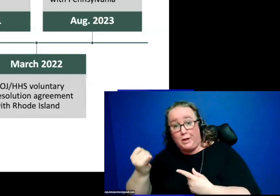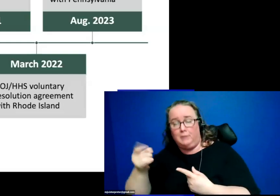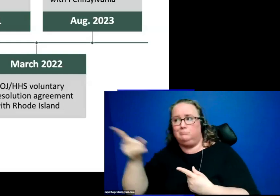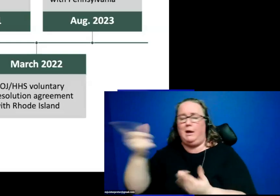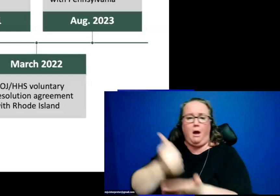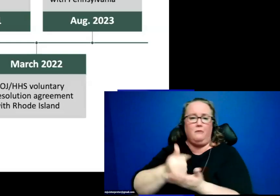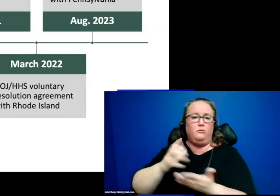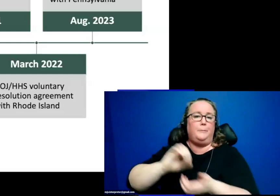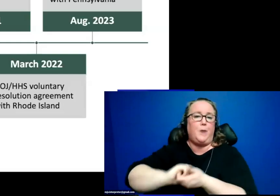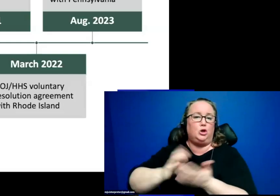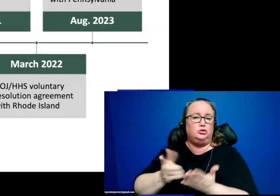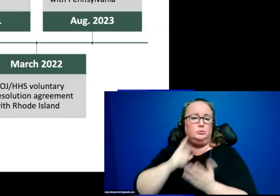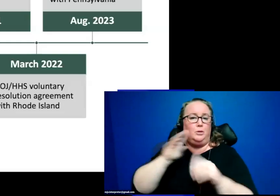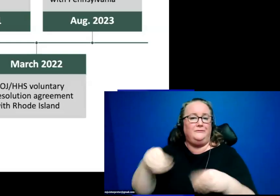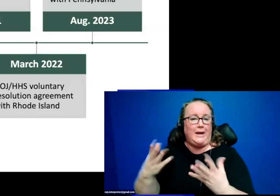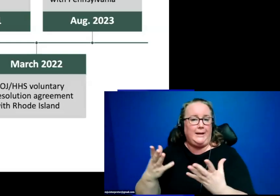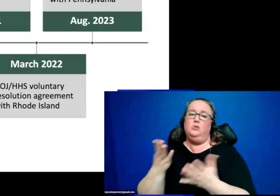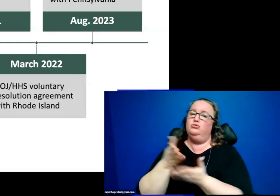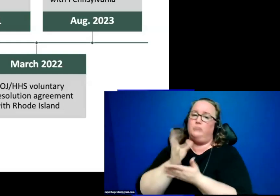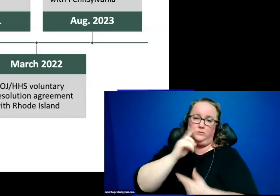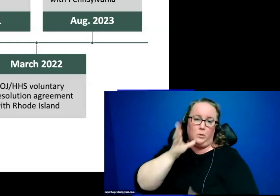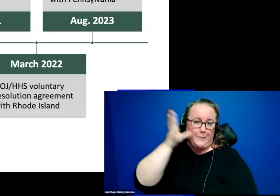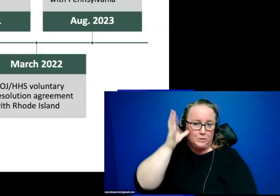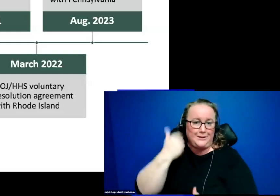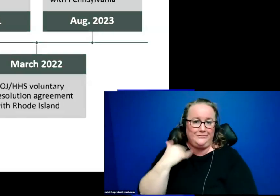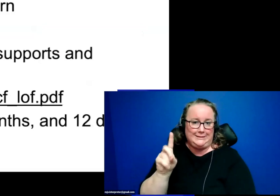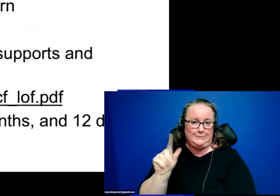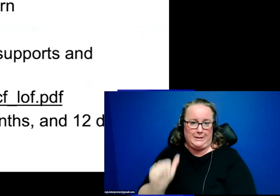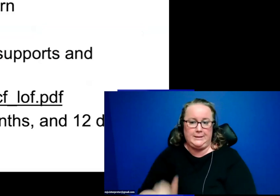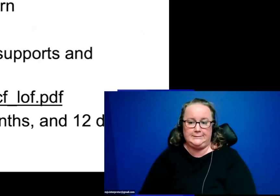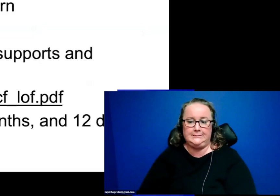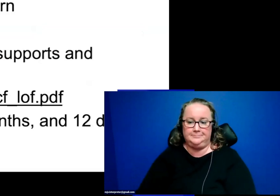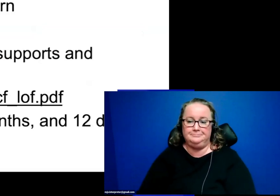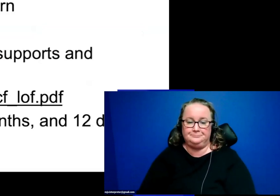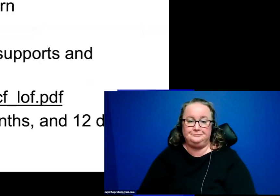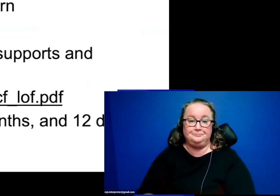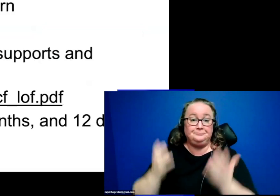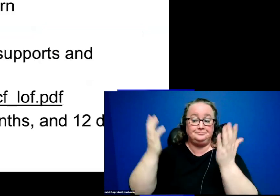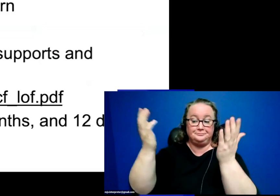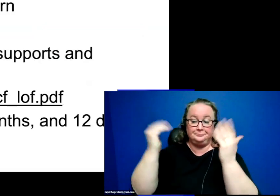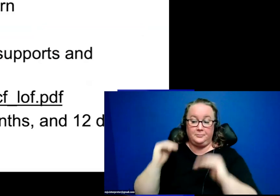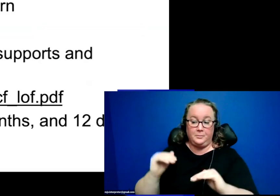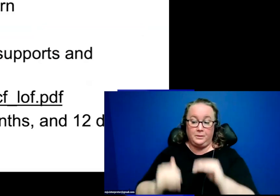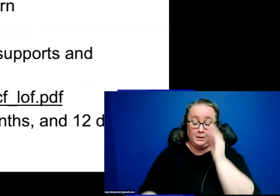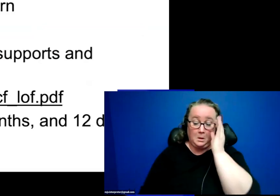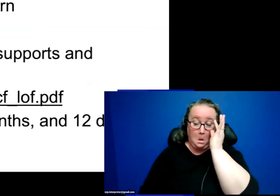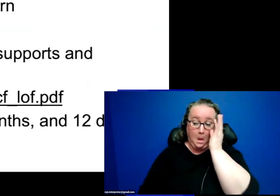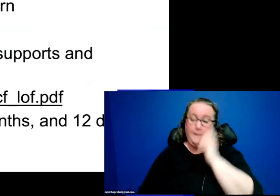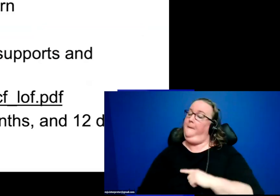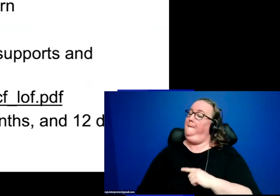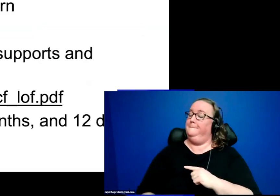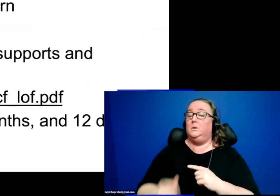the rights of parents with disabilities. Next slide. So as I mentioned, the letter of findings related to